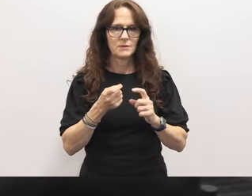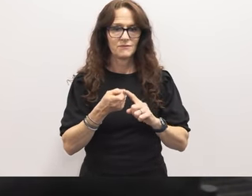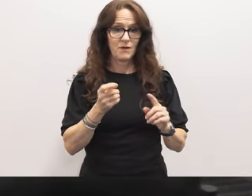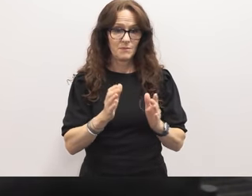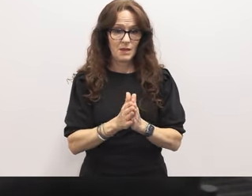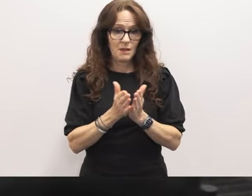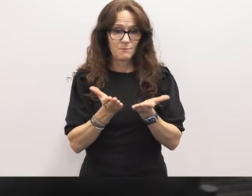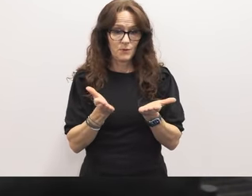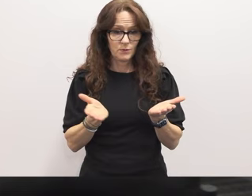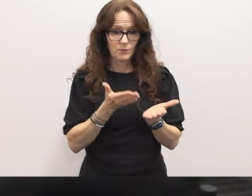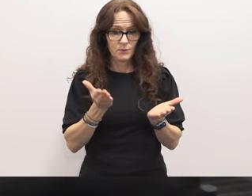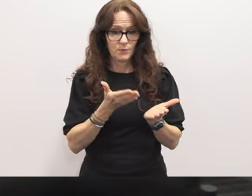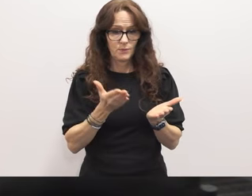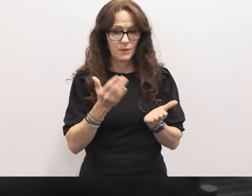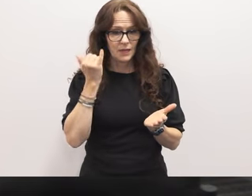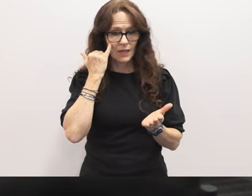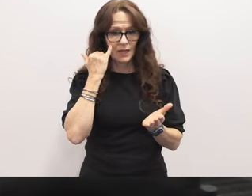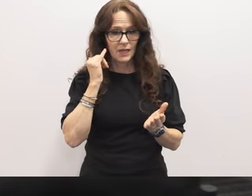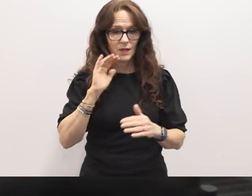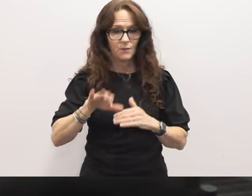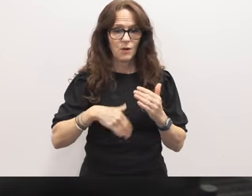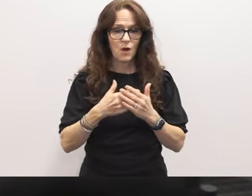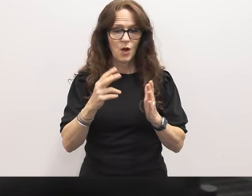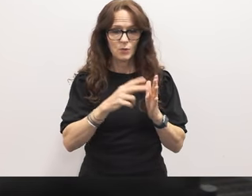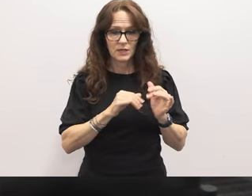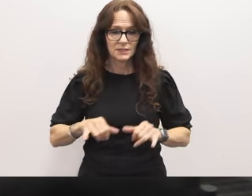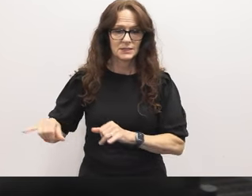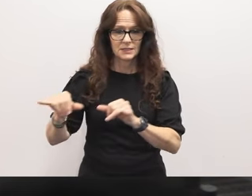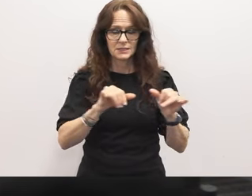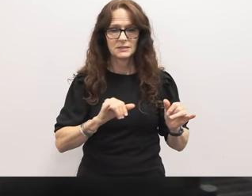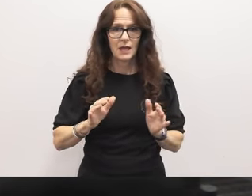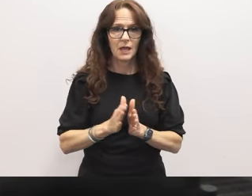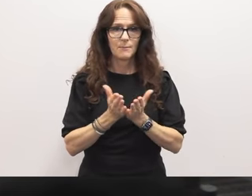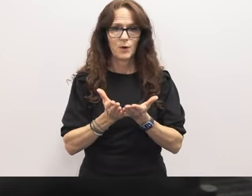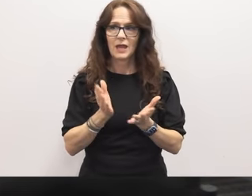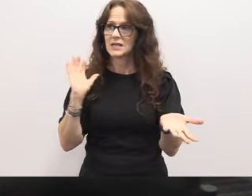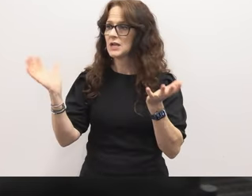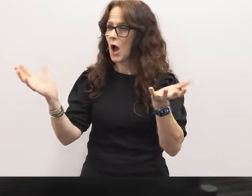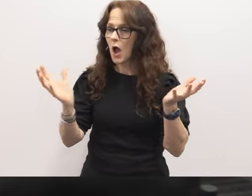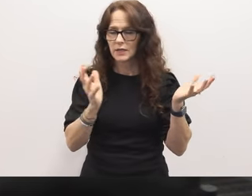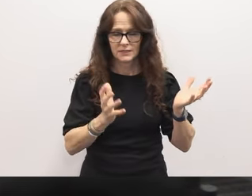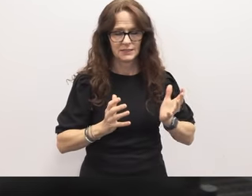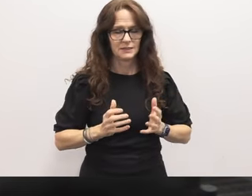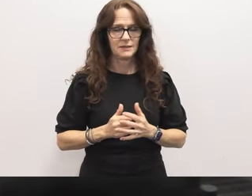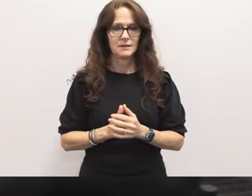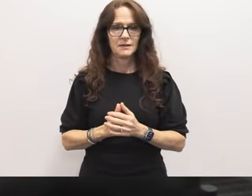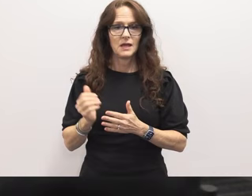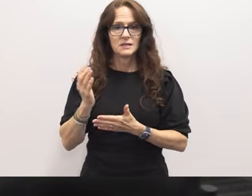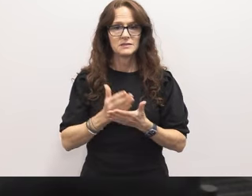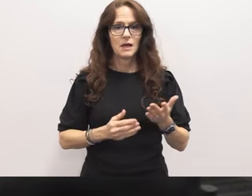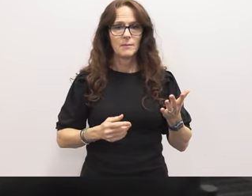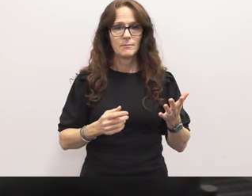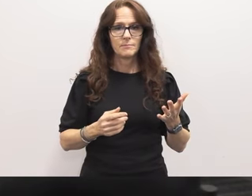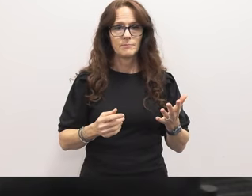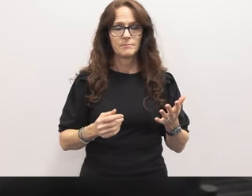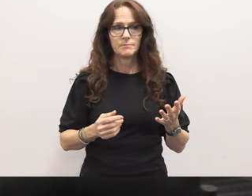especially if we're all reading that same book and talking about it. And I think that some of what we've accomplished